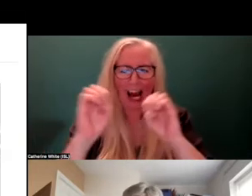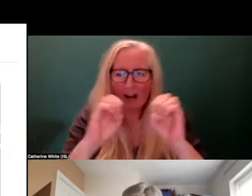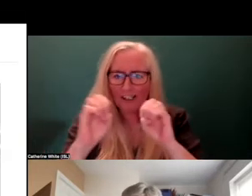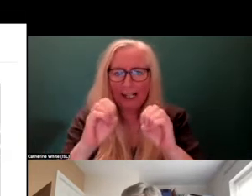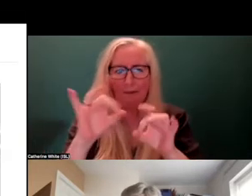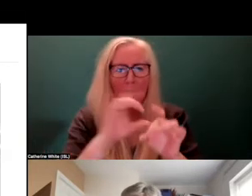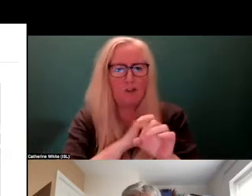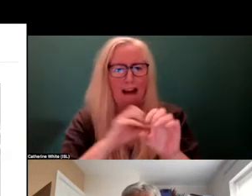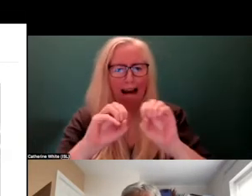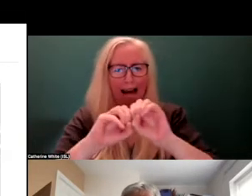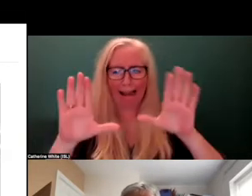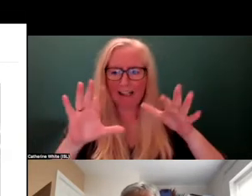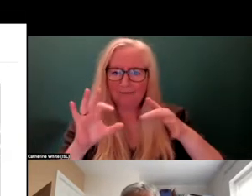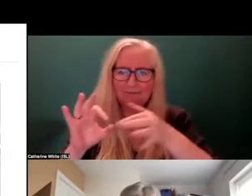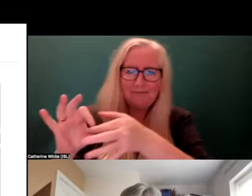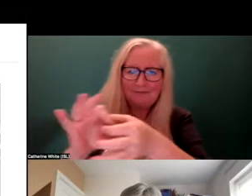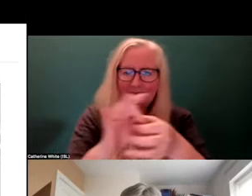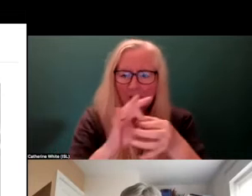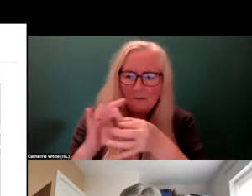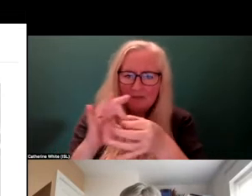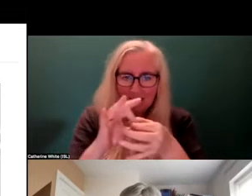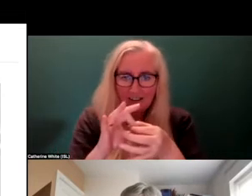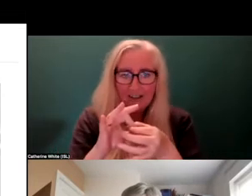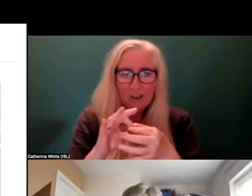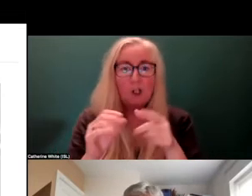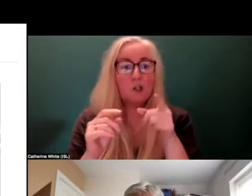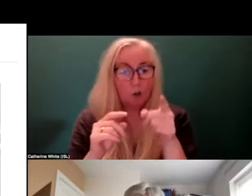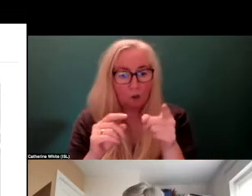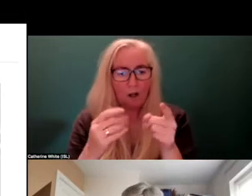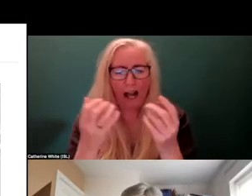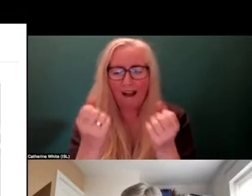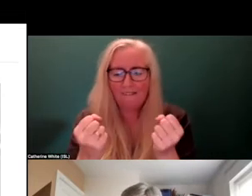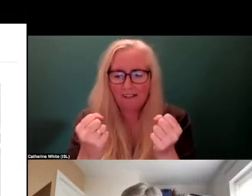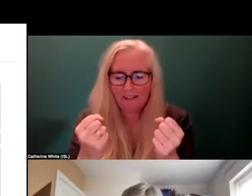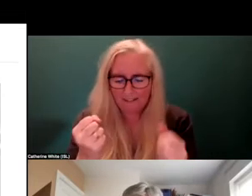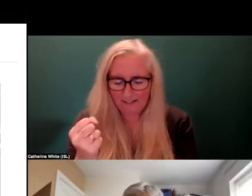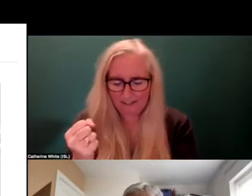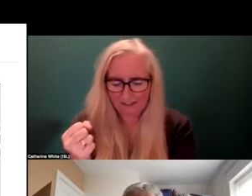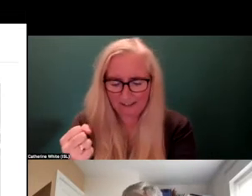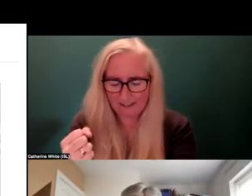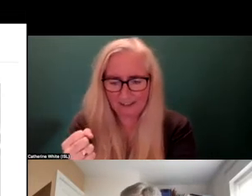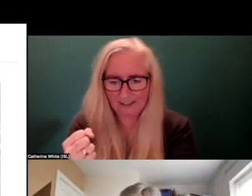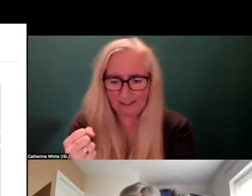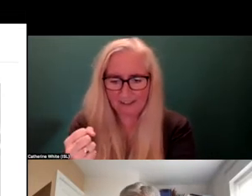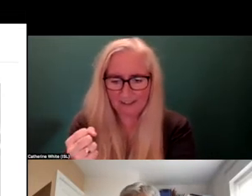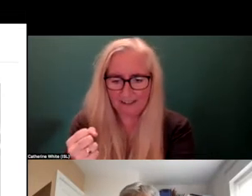organisational challenge for our time. However, along with fractured places, we can also have fractured and